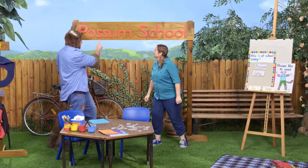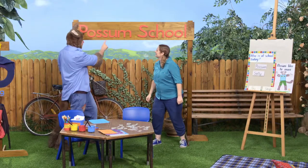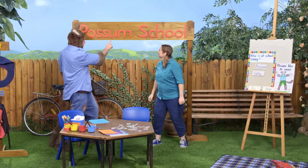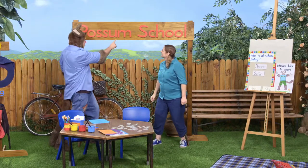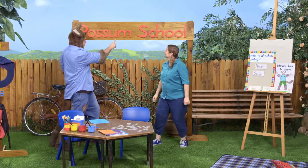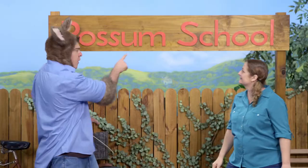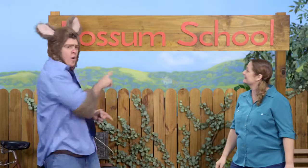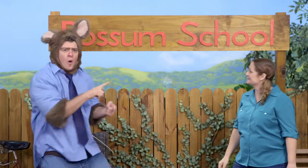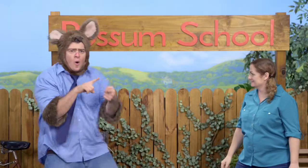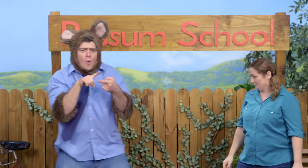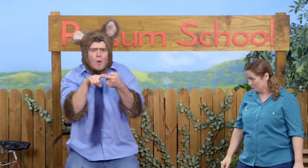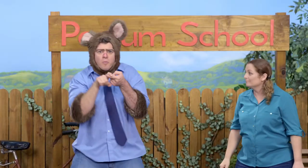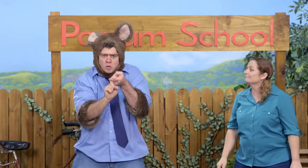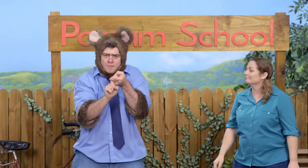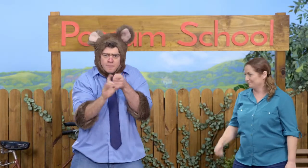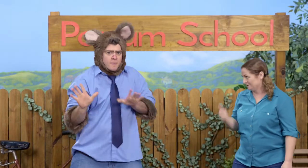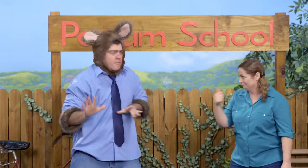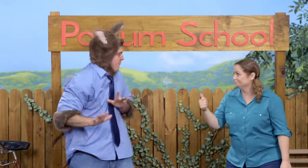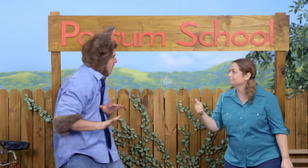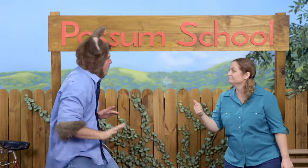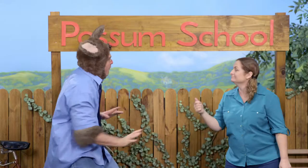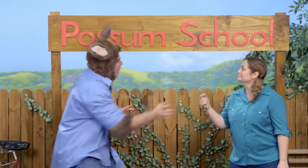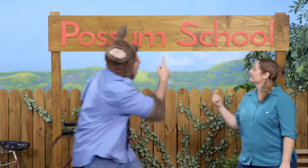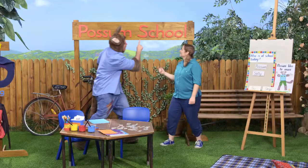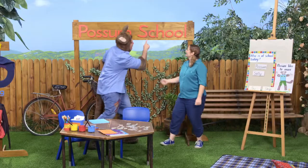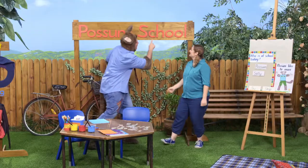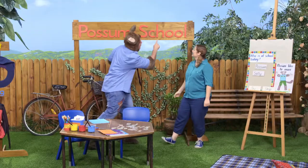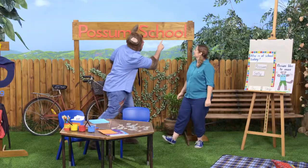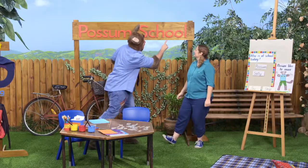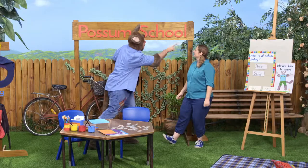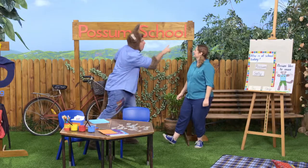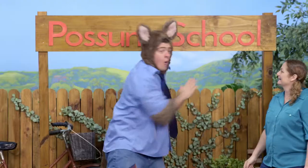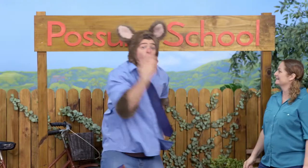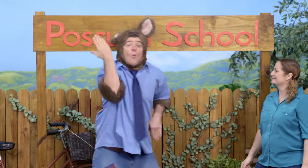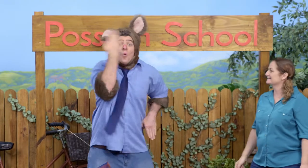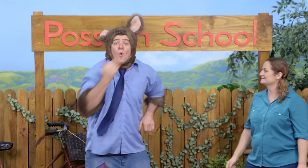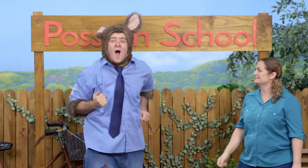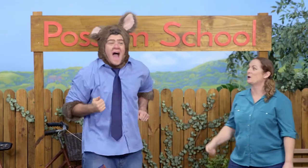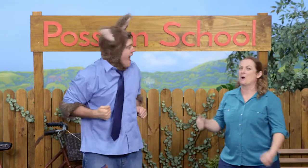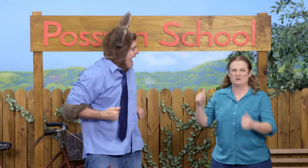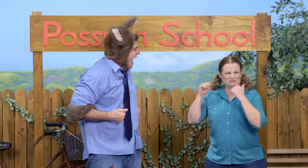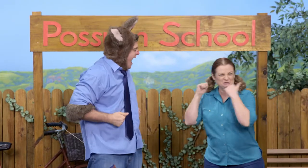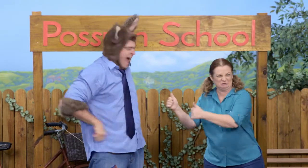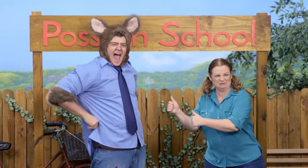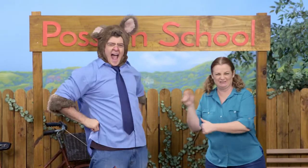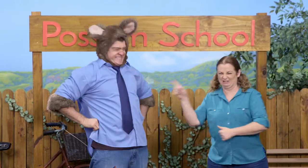Hm. Possum... That's right. And... ..School. Oh, great job!